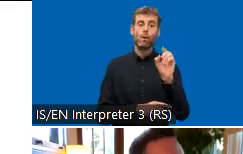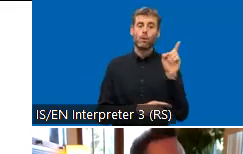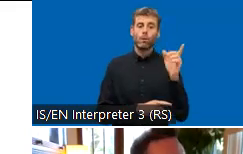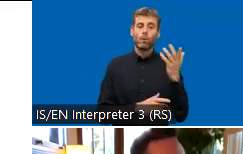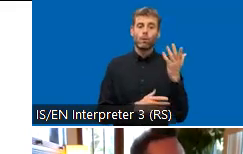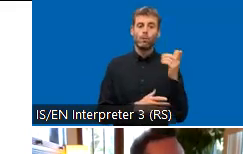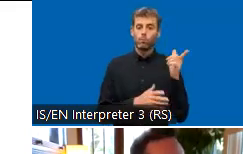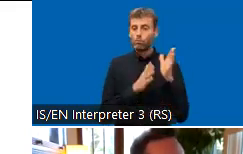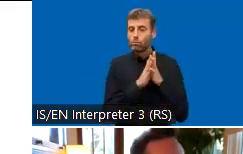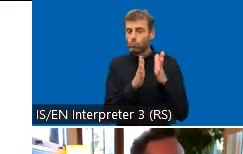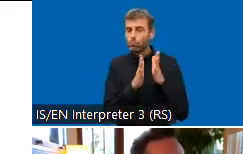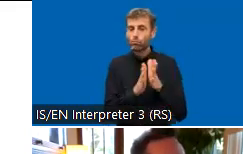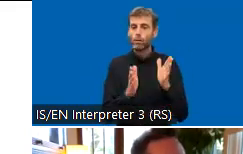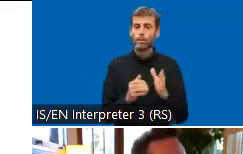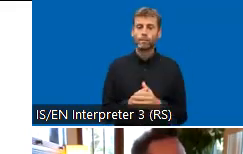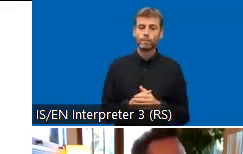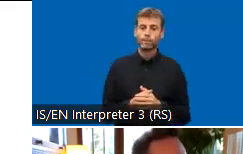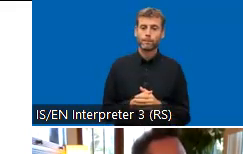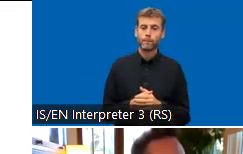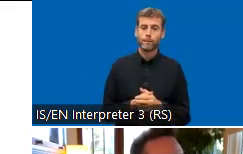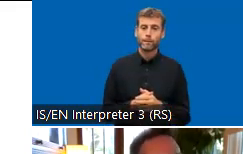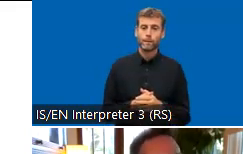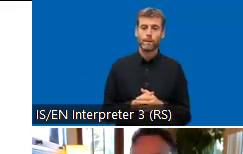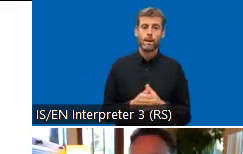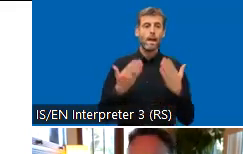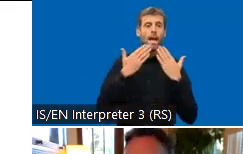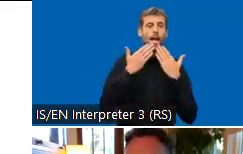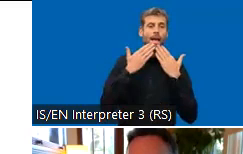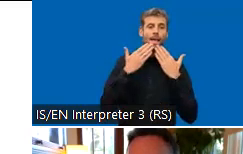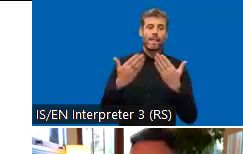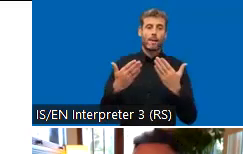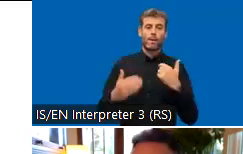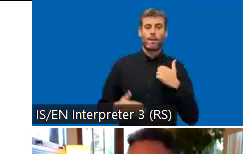Thank you so much, Christopher. I'm very happy to be here today and